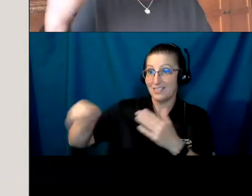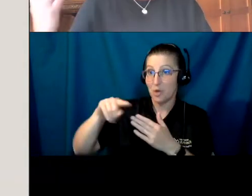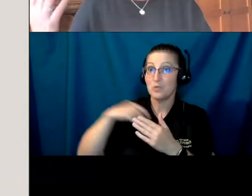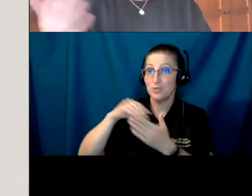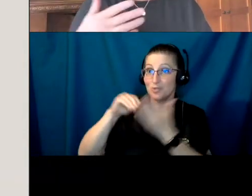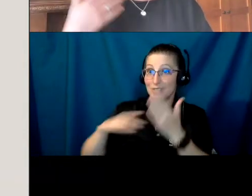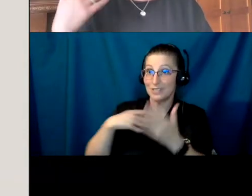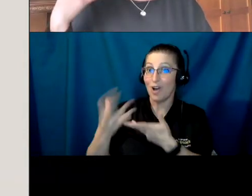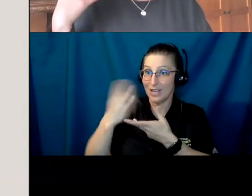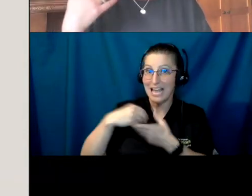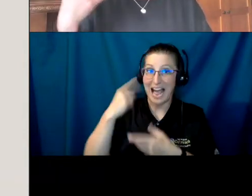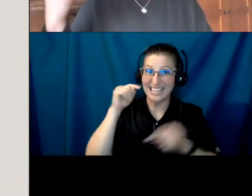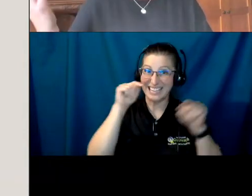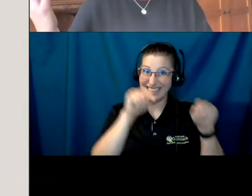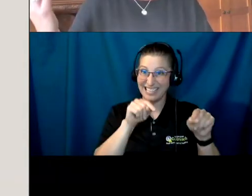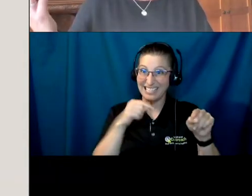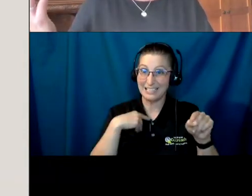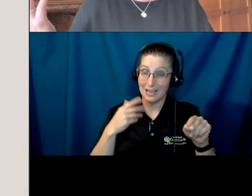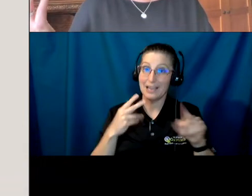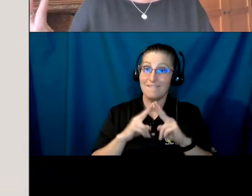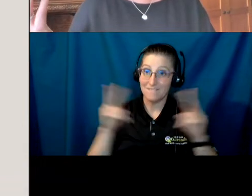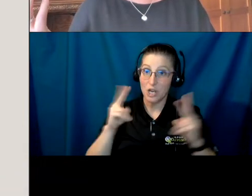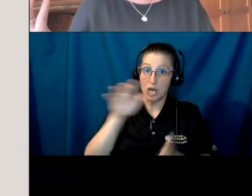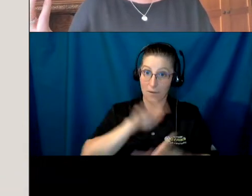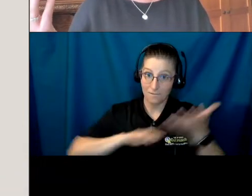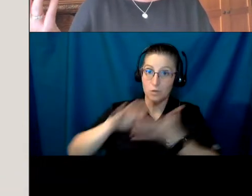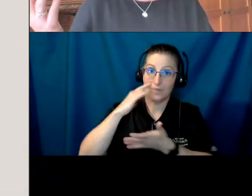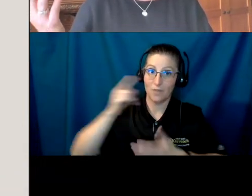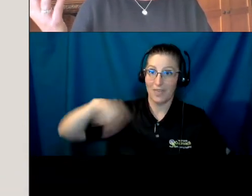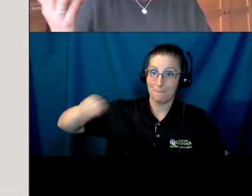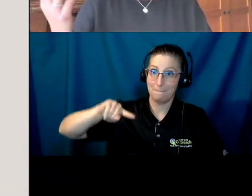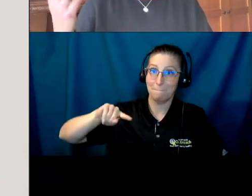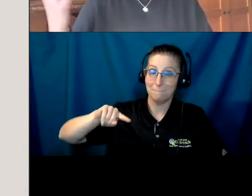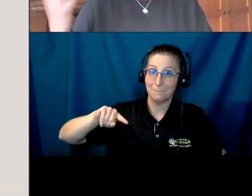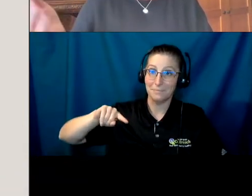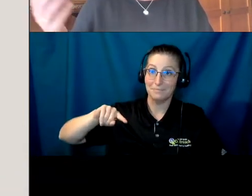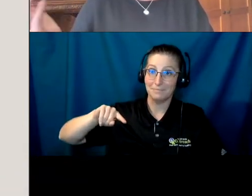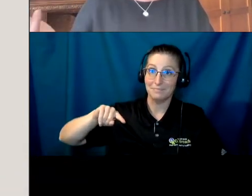think that it would just be very, very confusing to them. On top of how confusing recess already